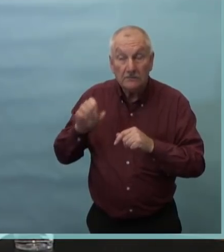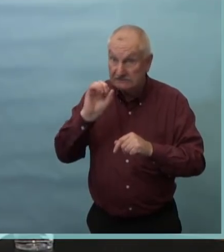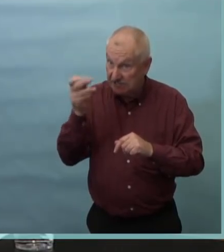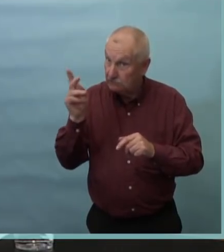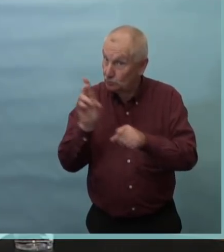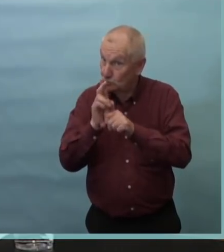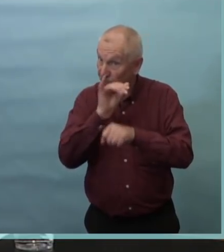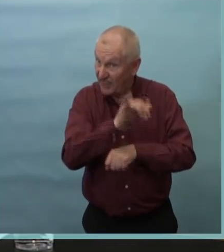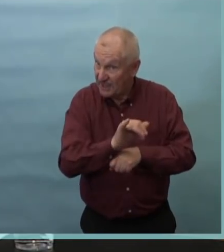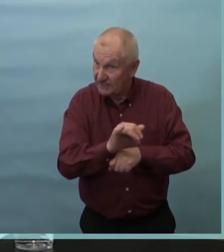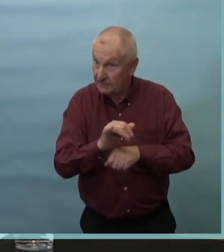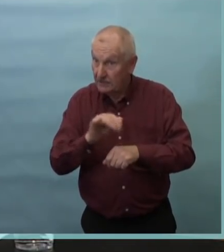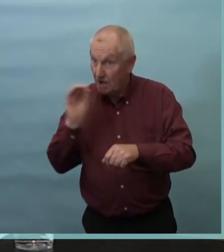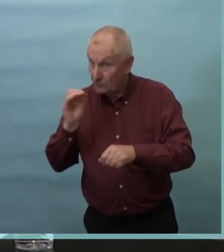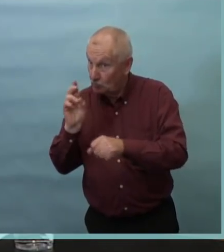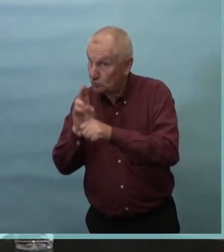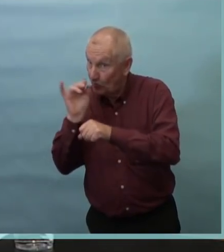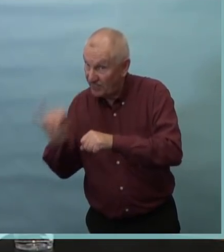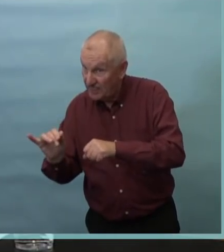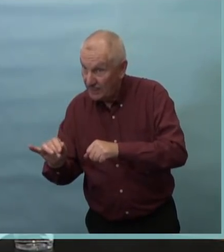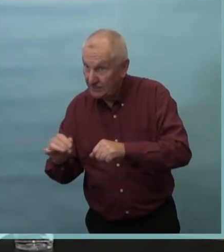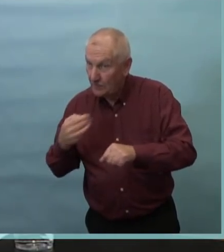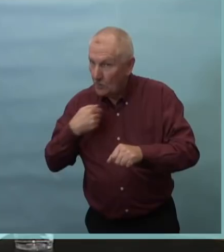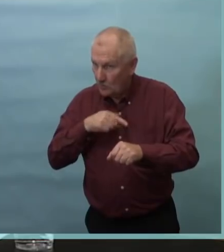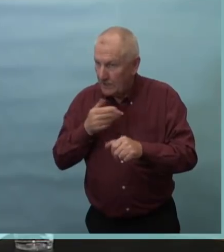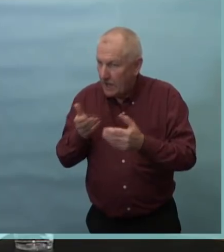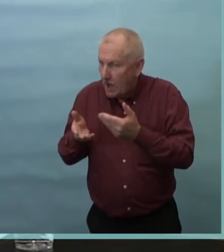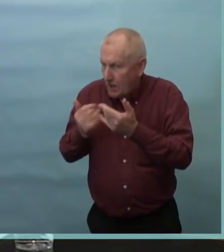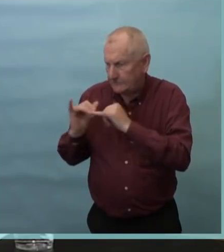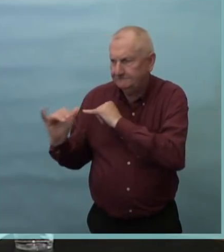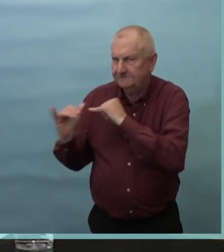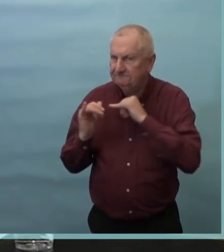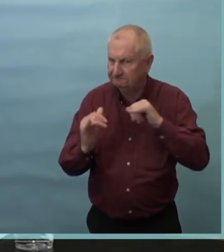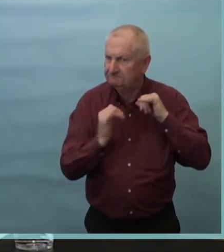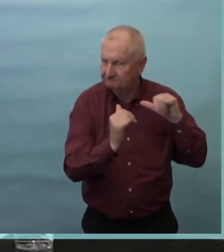similar the details of our of our plan where we're gonna really announce that